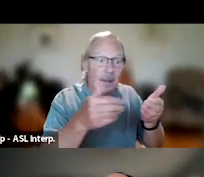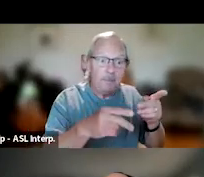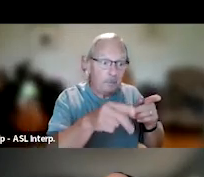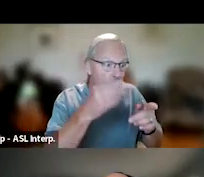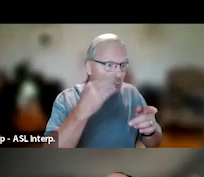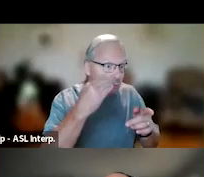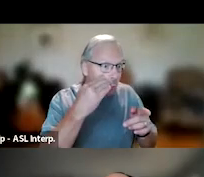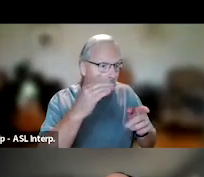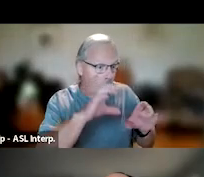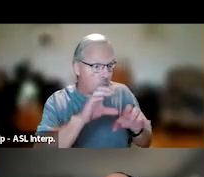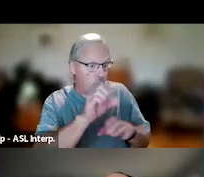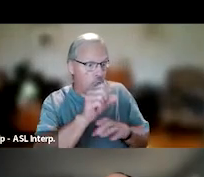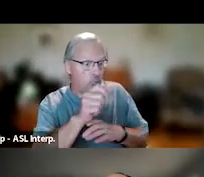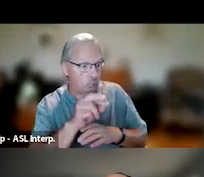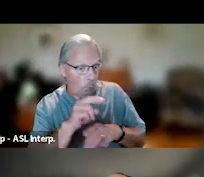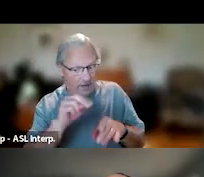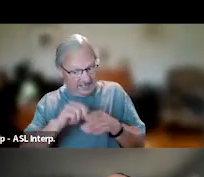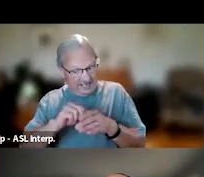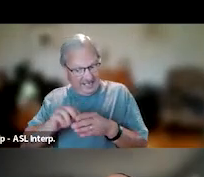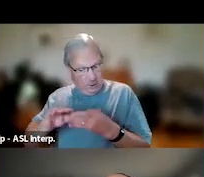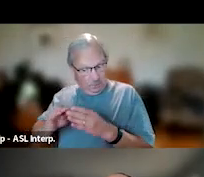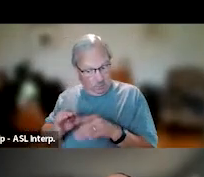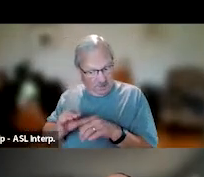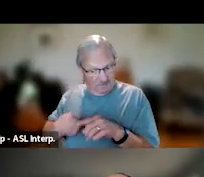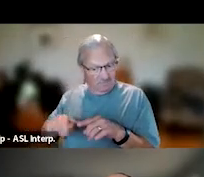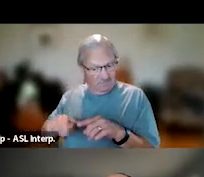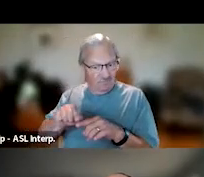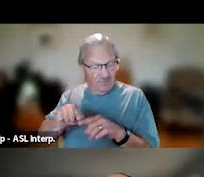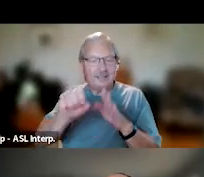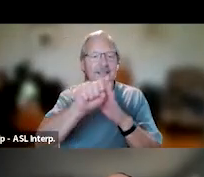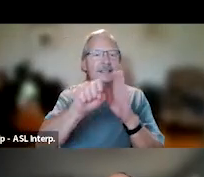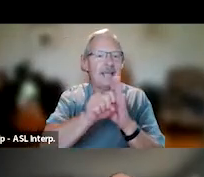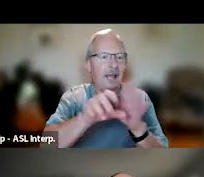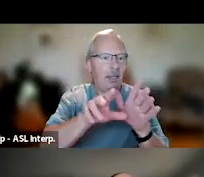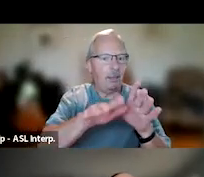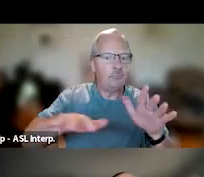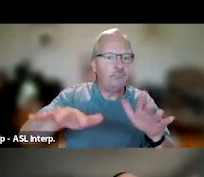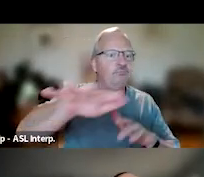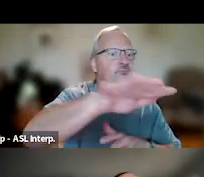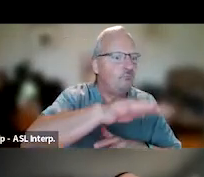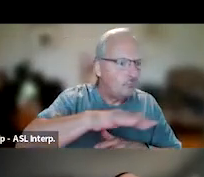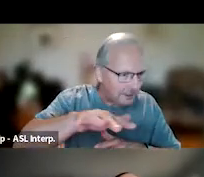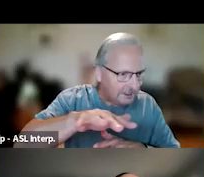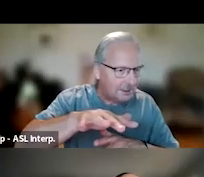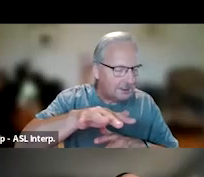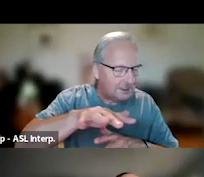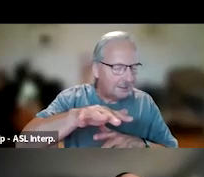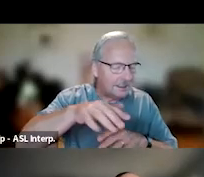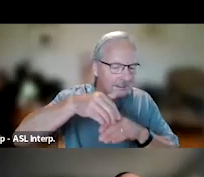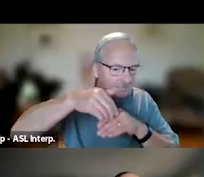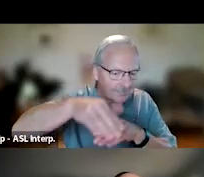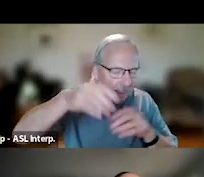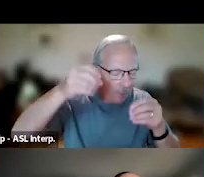in our community, in our community, in our state, in our region? Let's send out a message. Here's the link that folks can join,